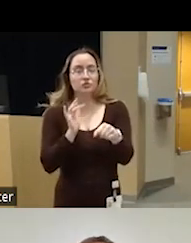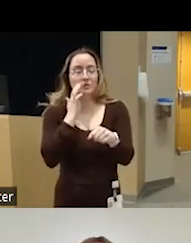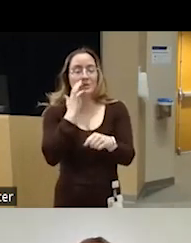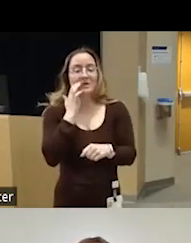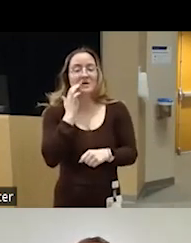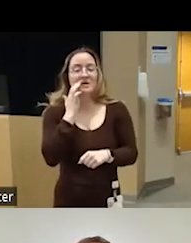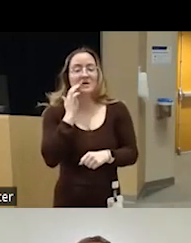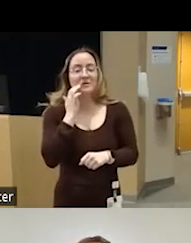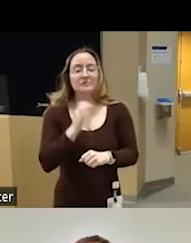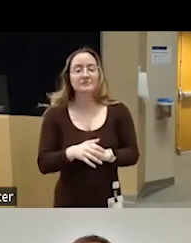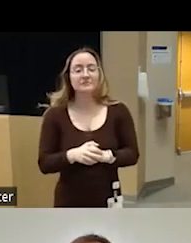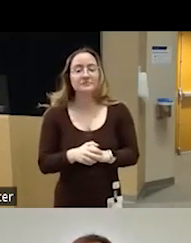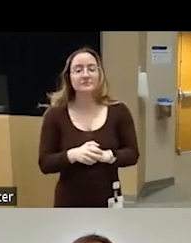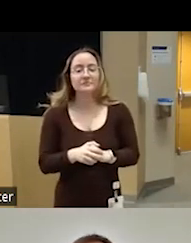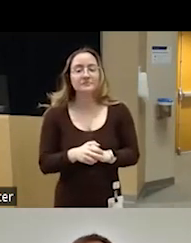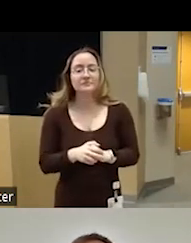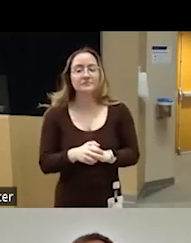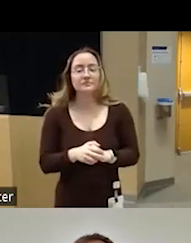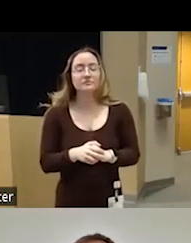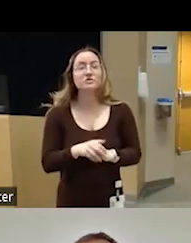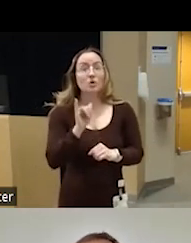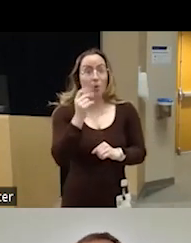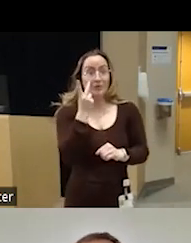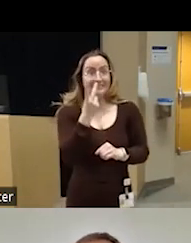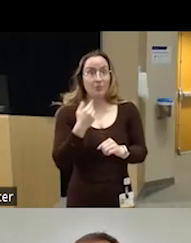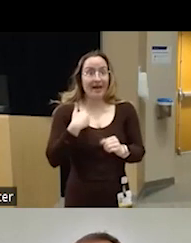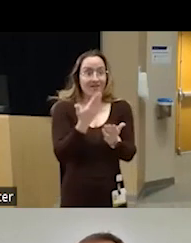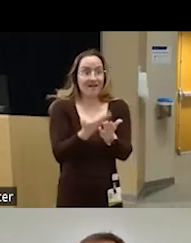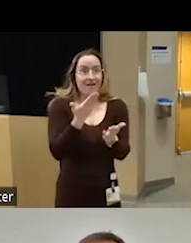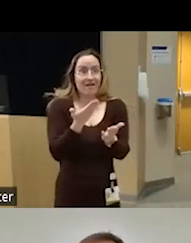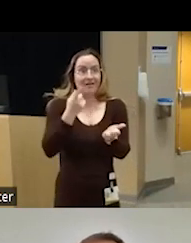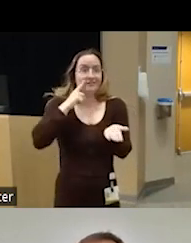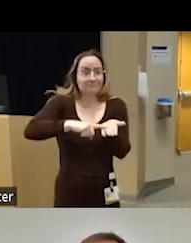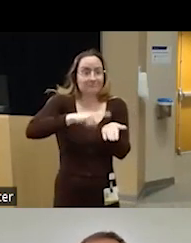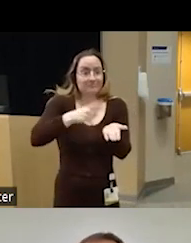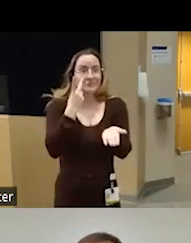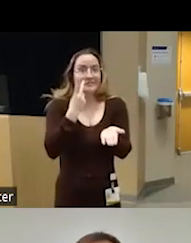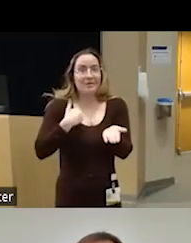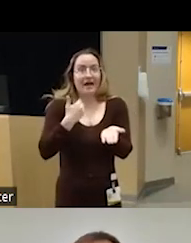we have very nice calculations. We know that there are much more proximal risk